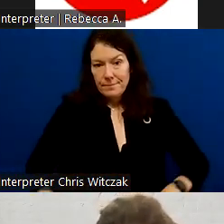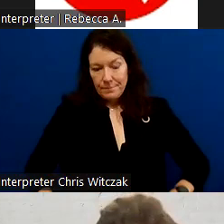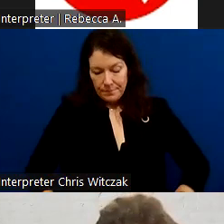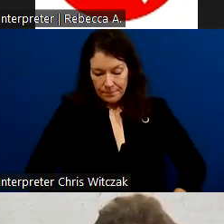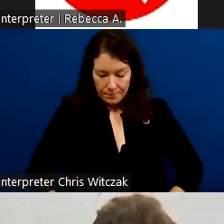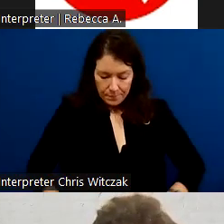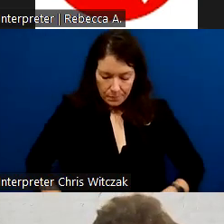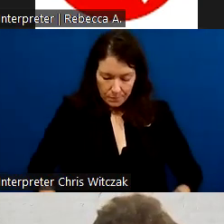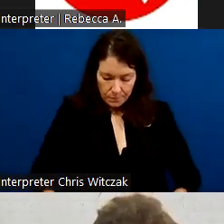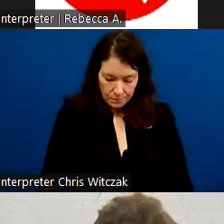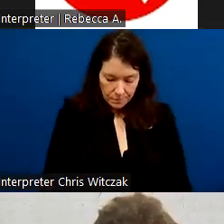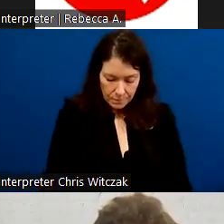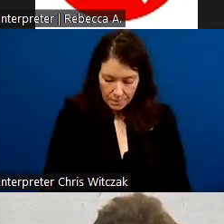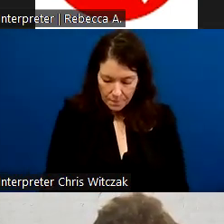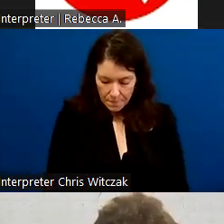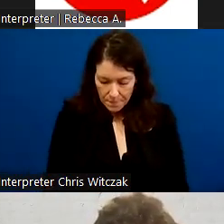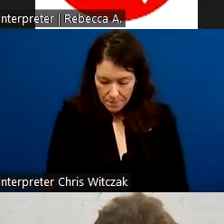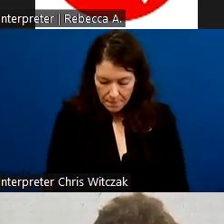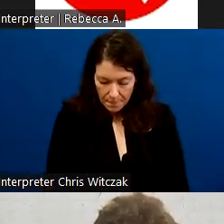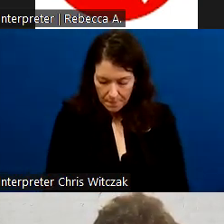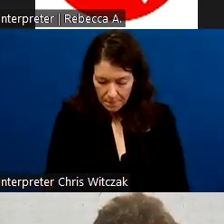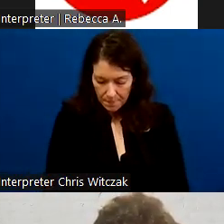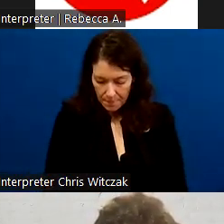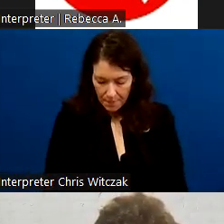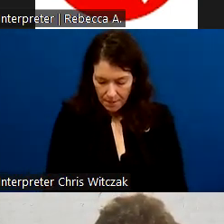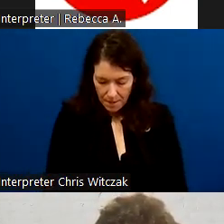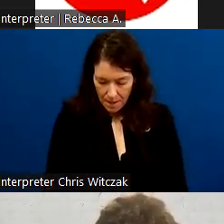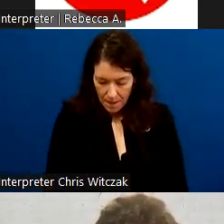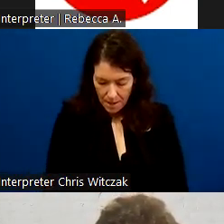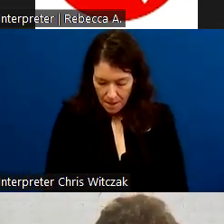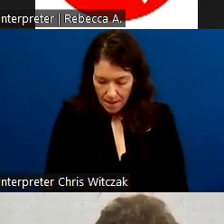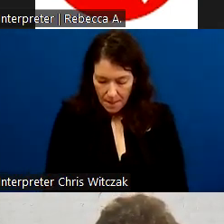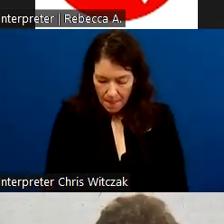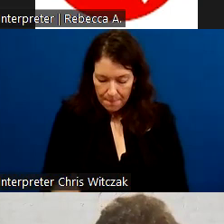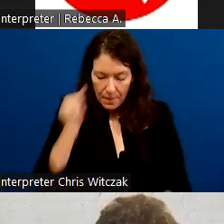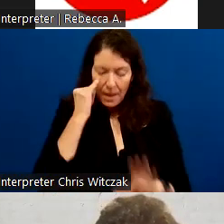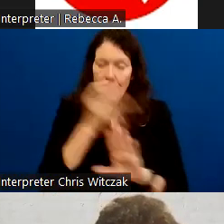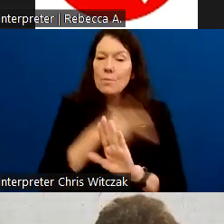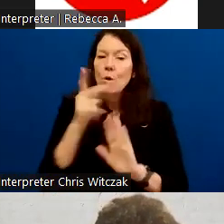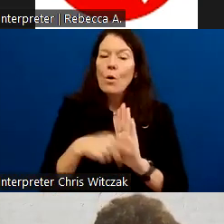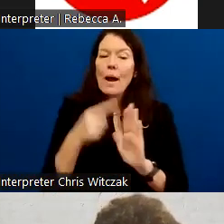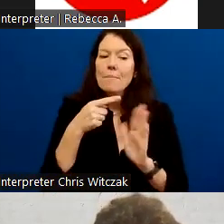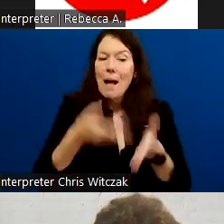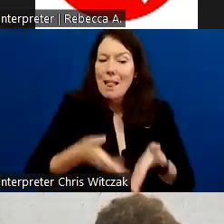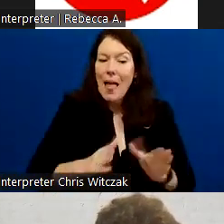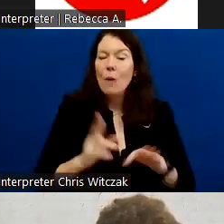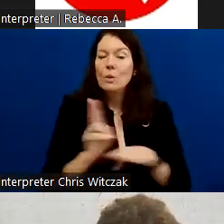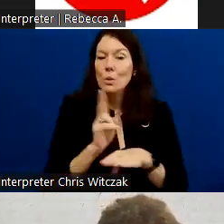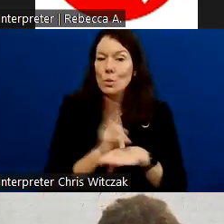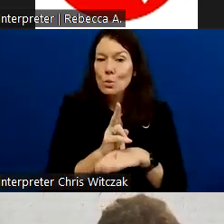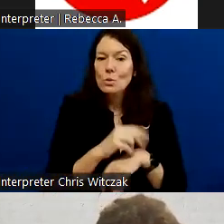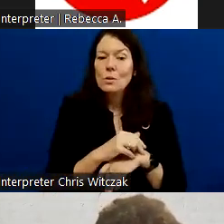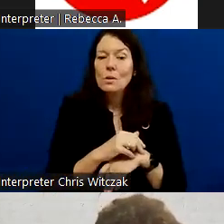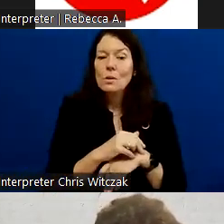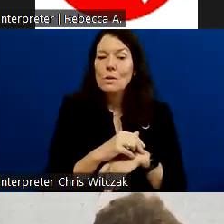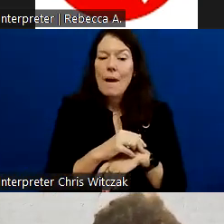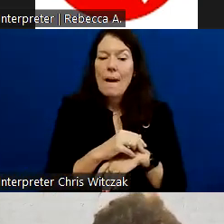there is a program that either is considering allowing use on site um or you know has funding